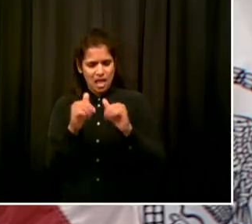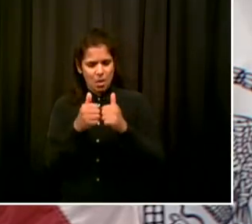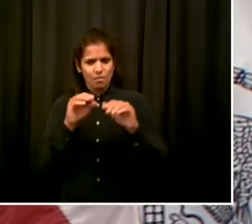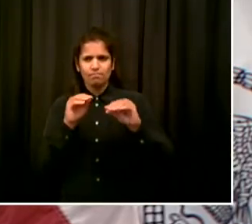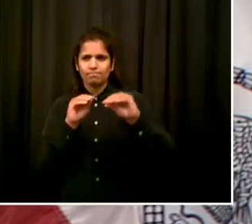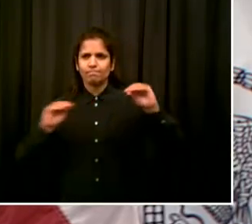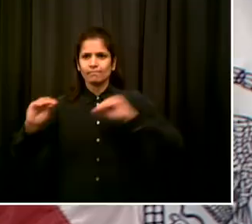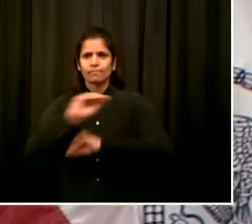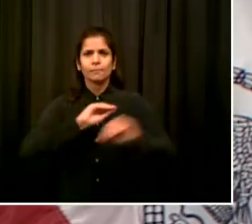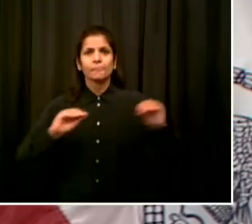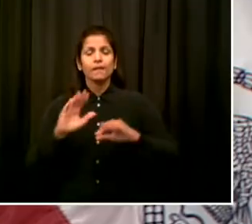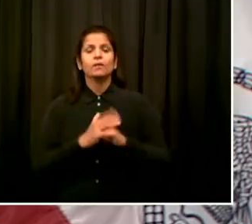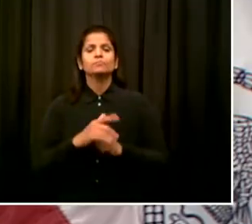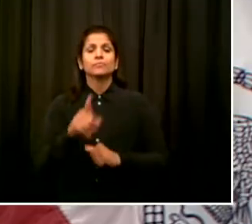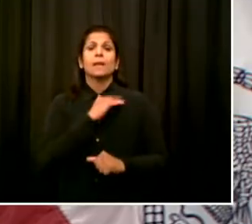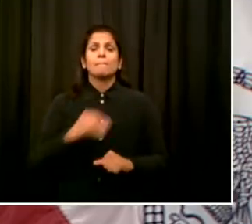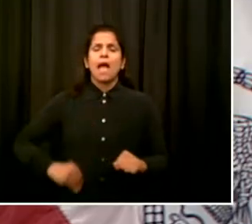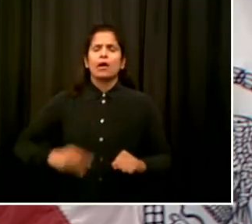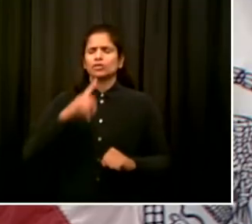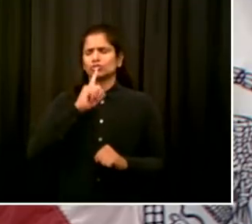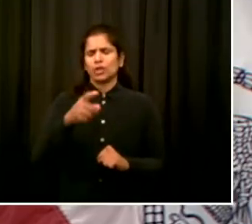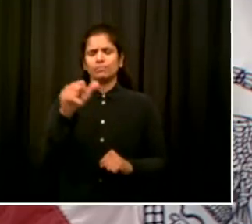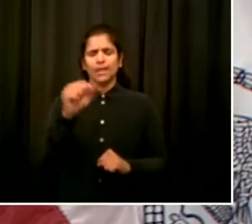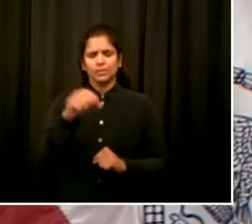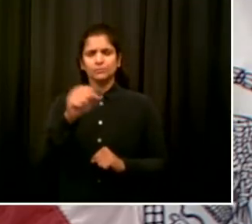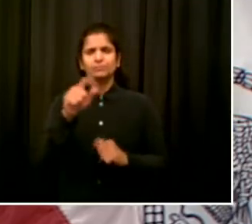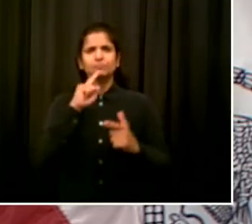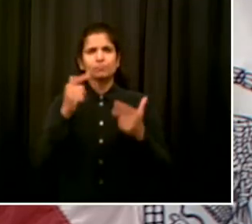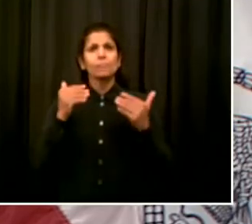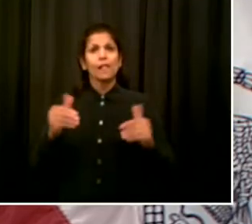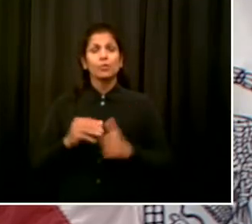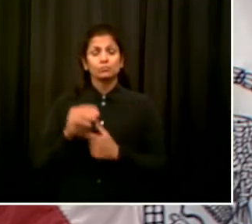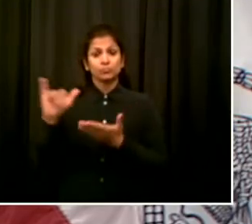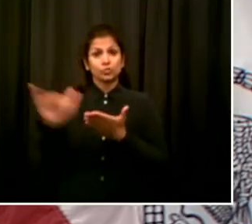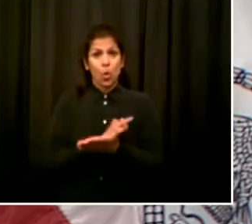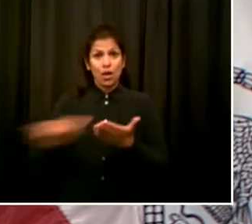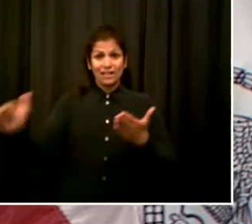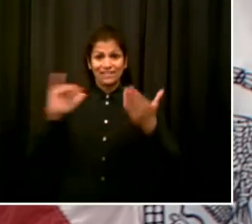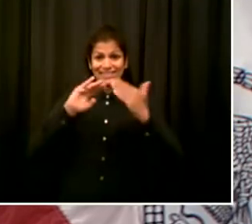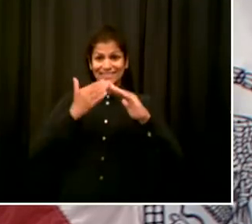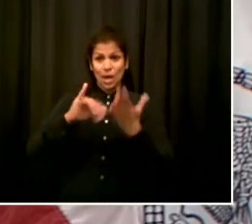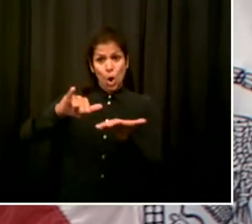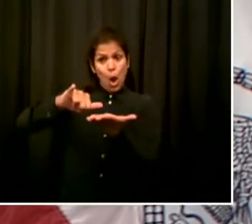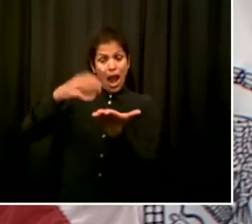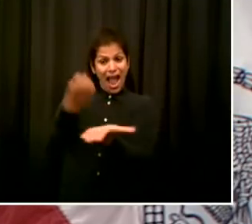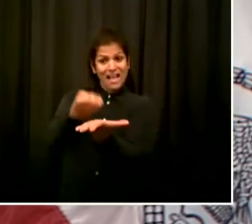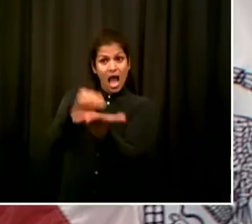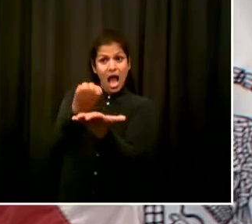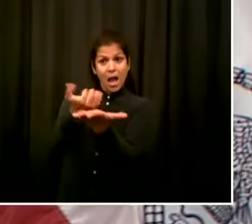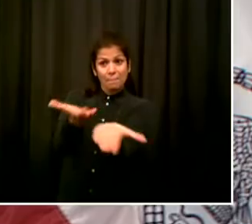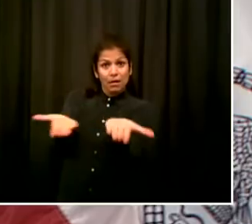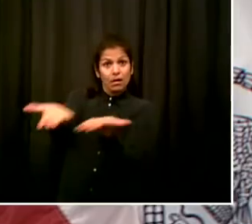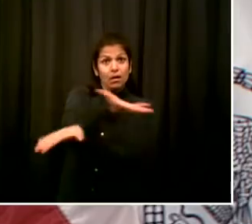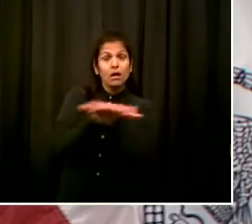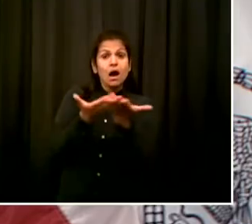THE BUDGET GREW BE CAUSE WE HAVE THE EVREUEN. WE HAD FOUR 6 MILLION JOBS IN